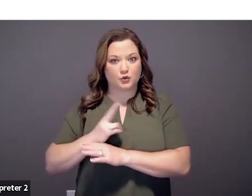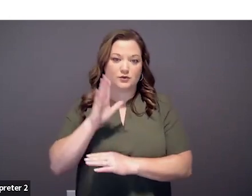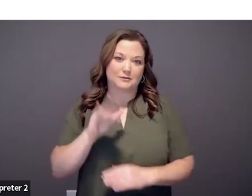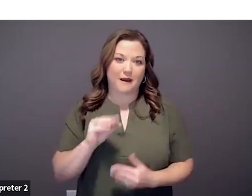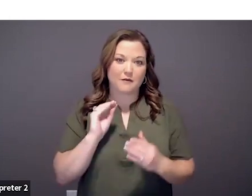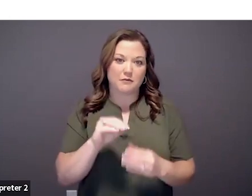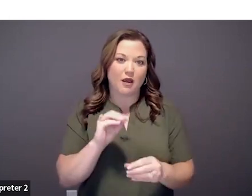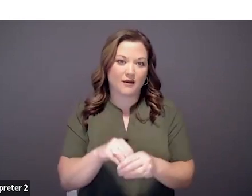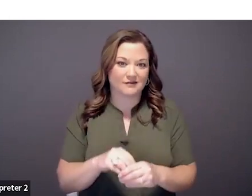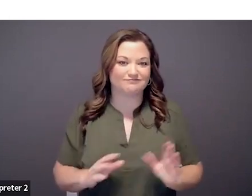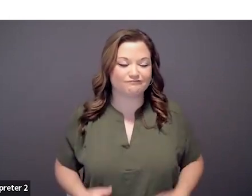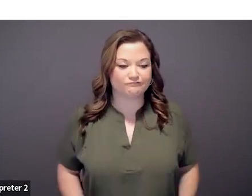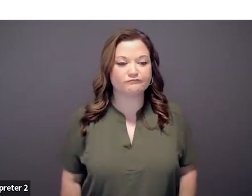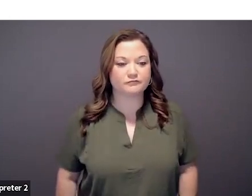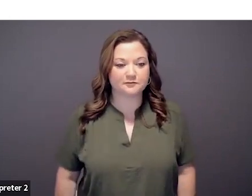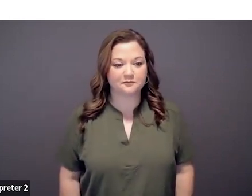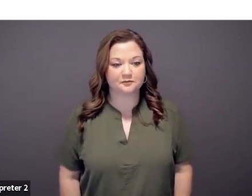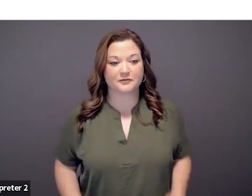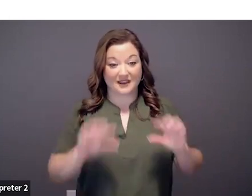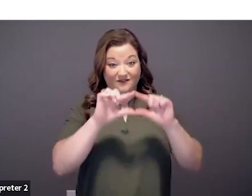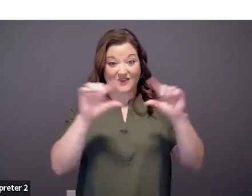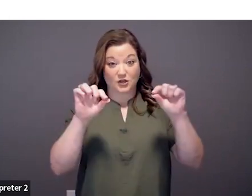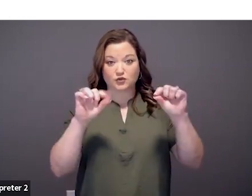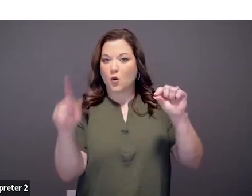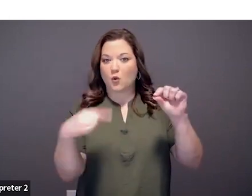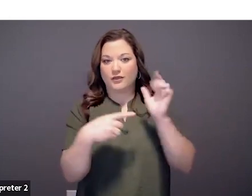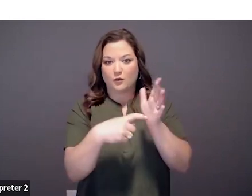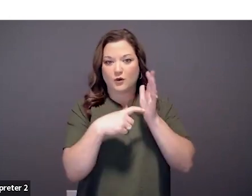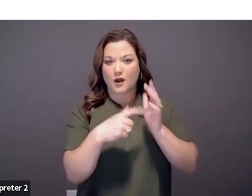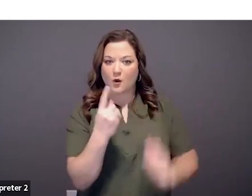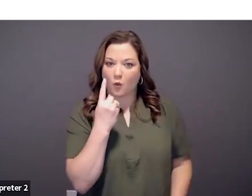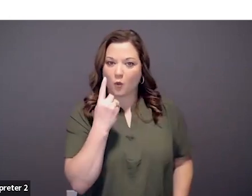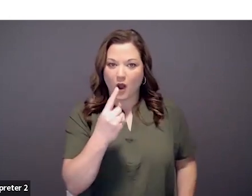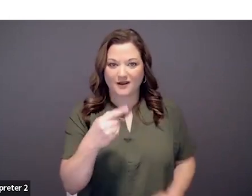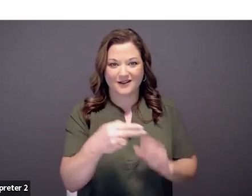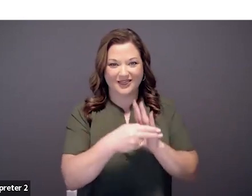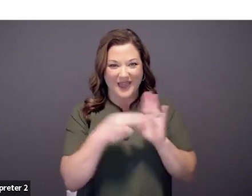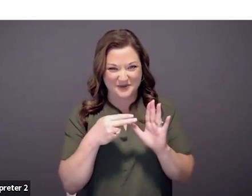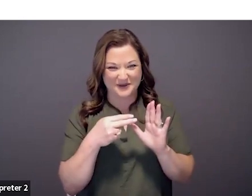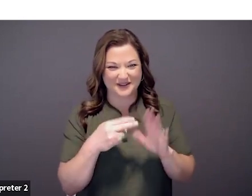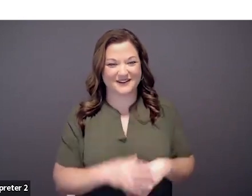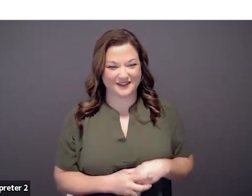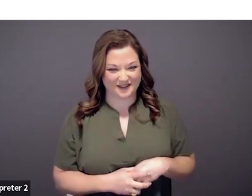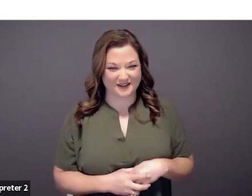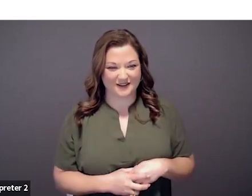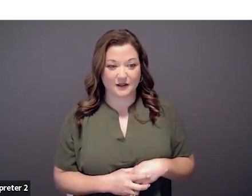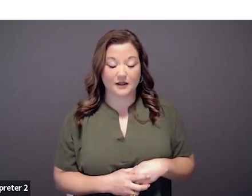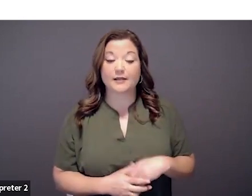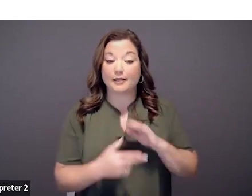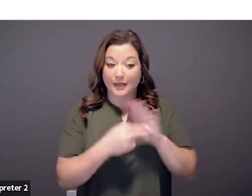Fields only require one label. Label for your field ID.